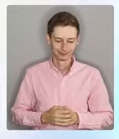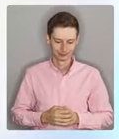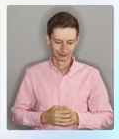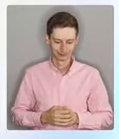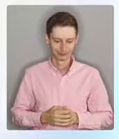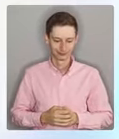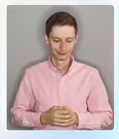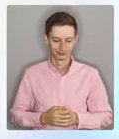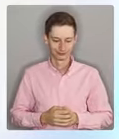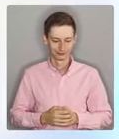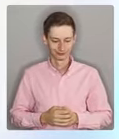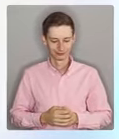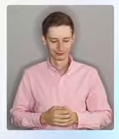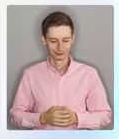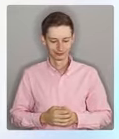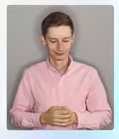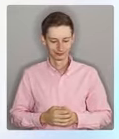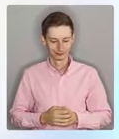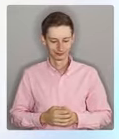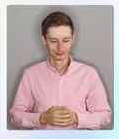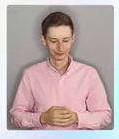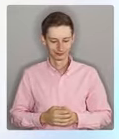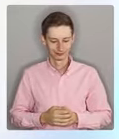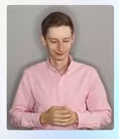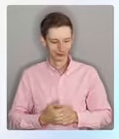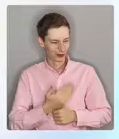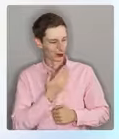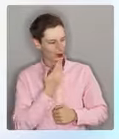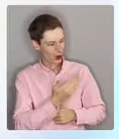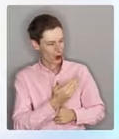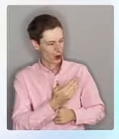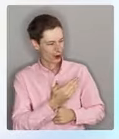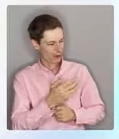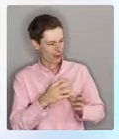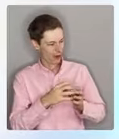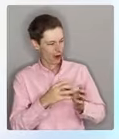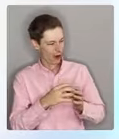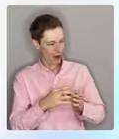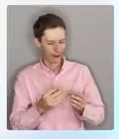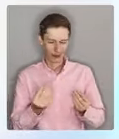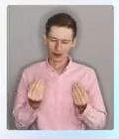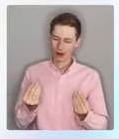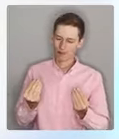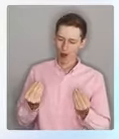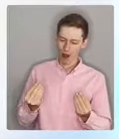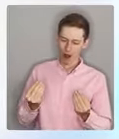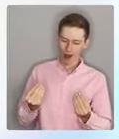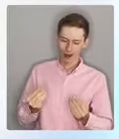[Player] Yeah. Good ball. [Player] Oh, come on. [Player] Oh, good. [Player] Go! Oh!